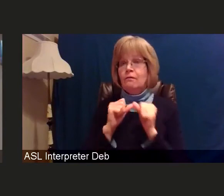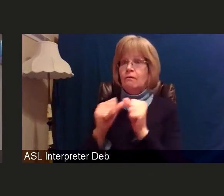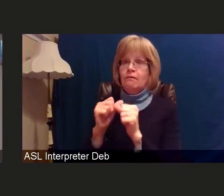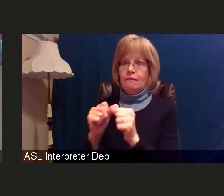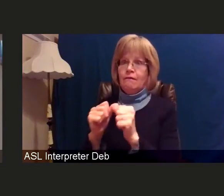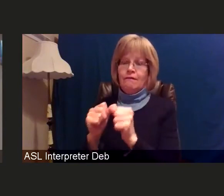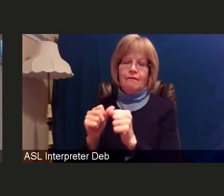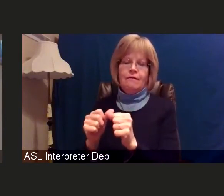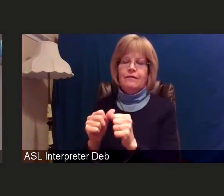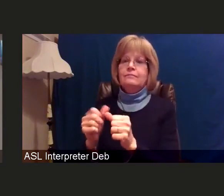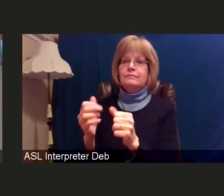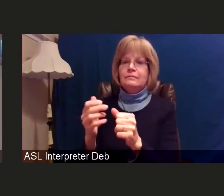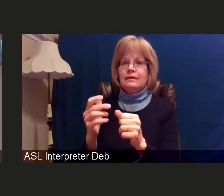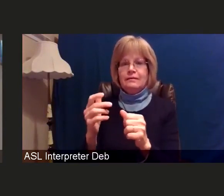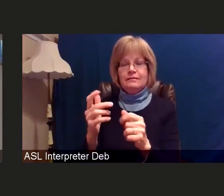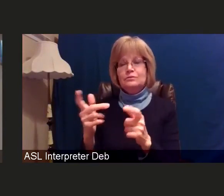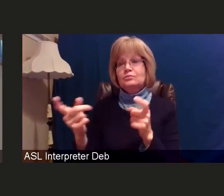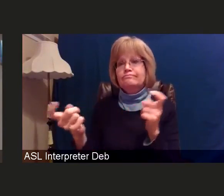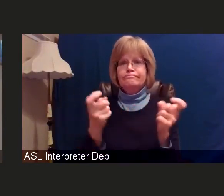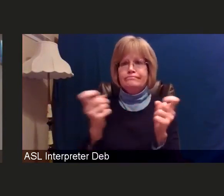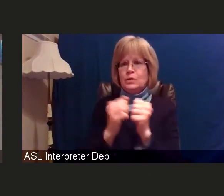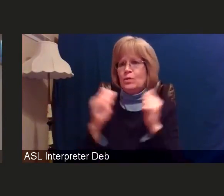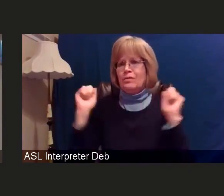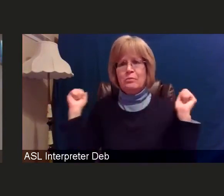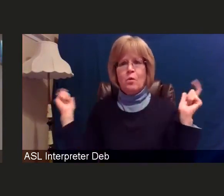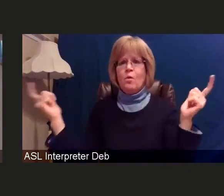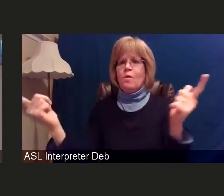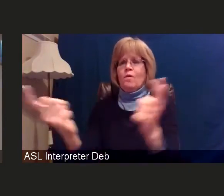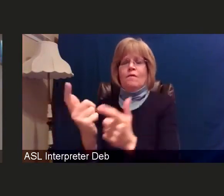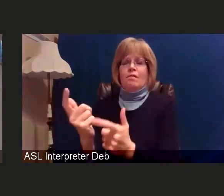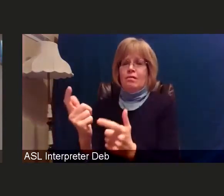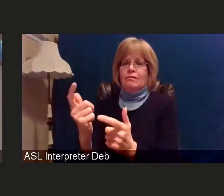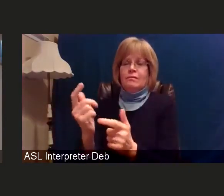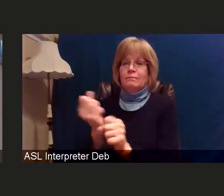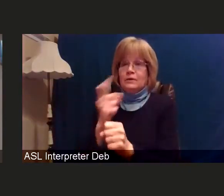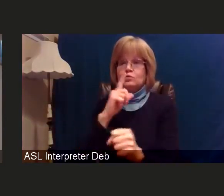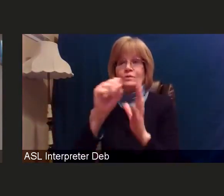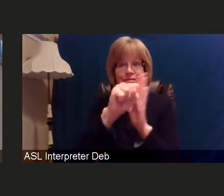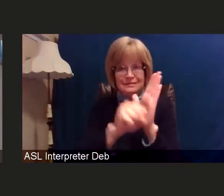with everyone to make sure that the State has what they need from us